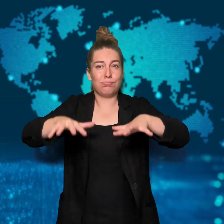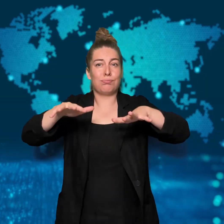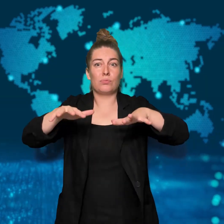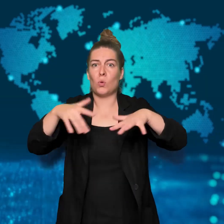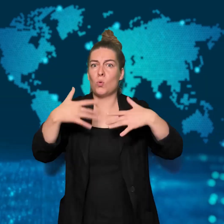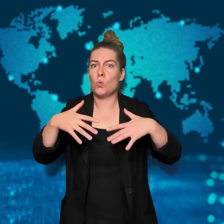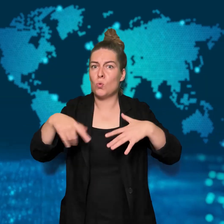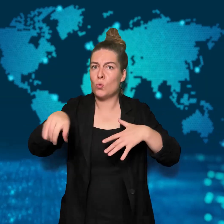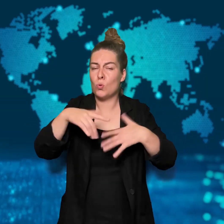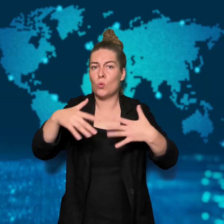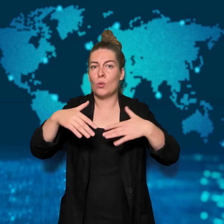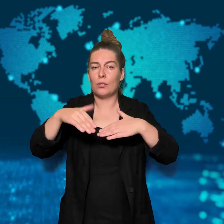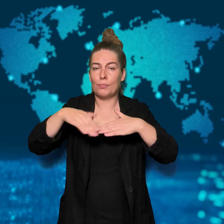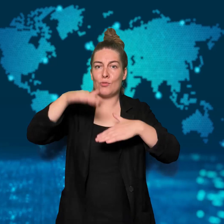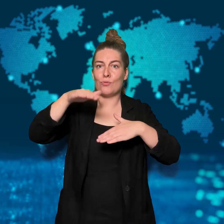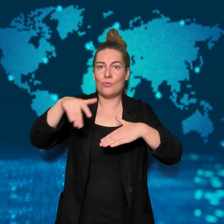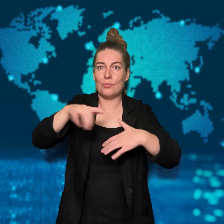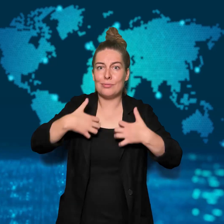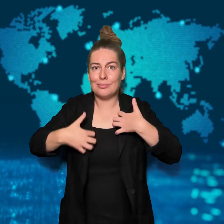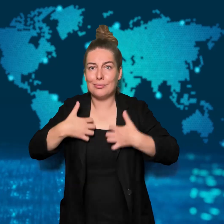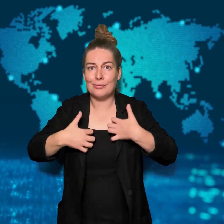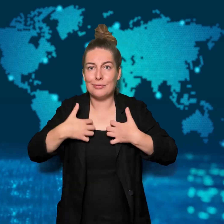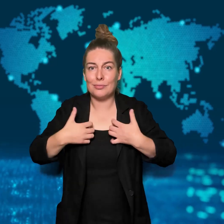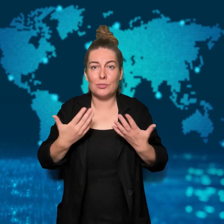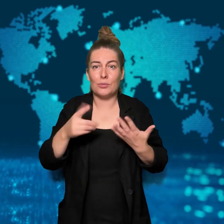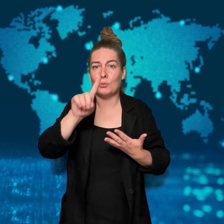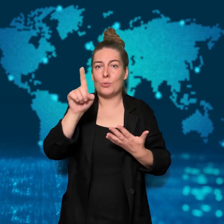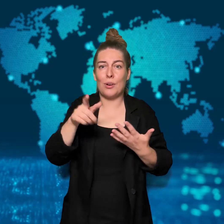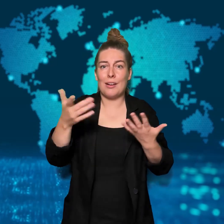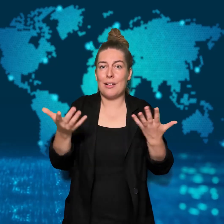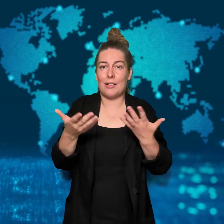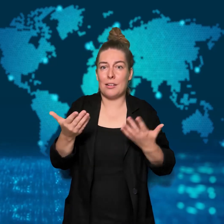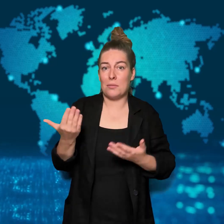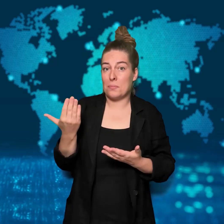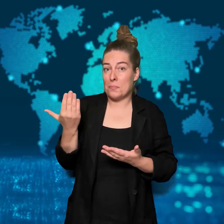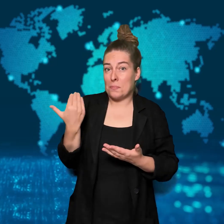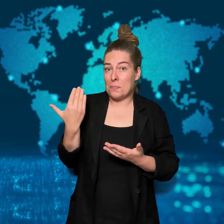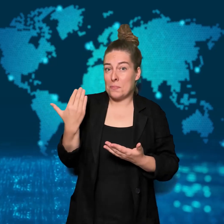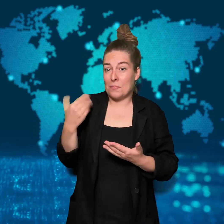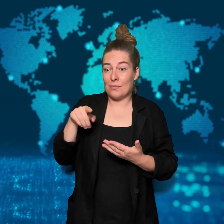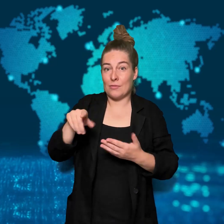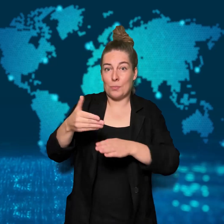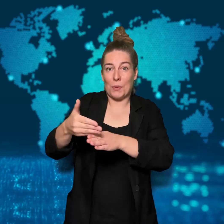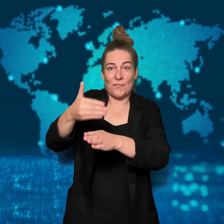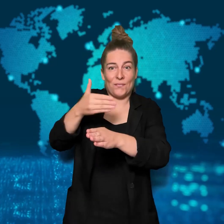Its people have experienced several years of drought that has